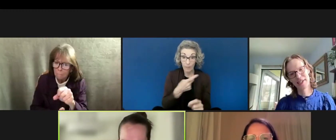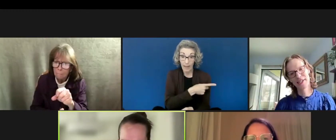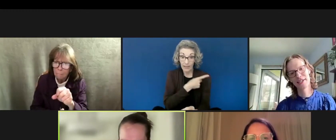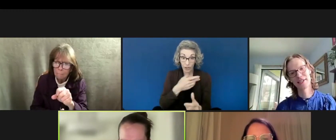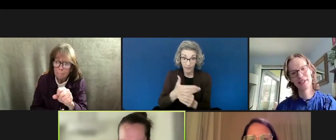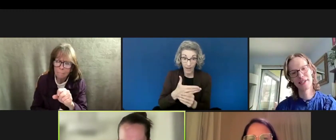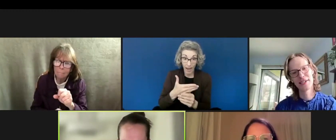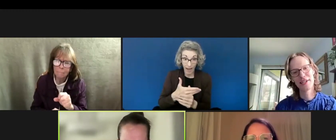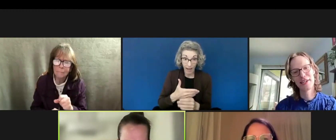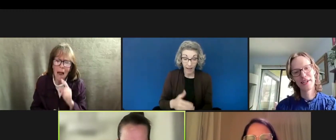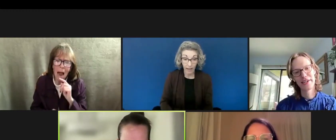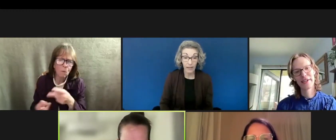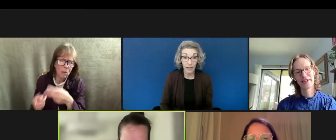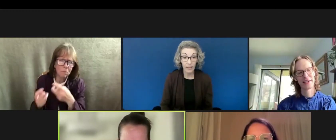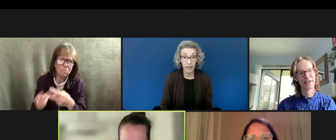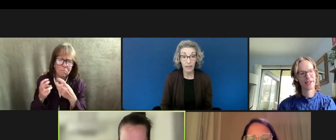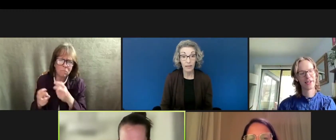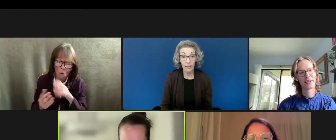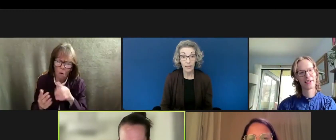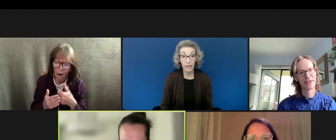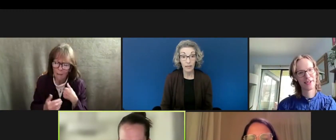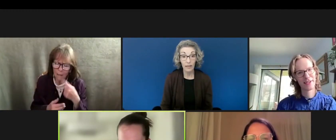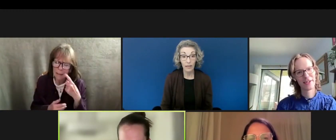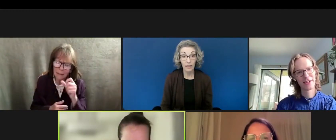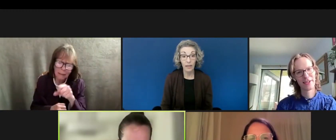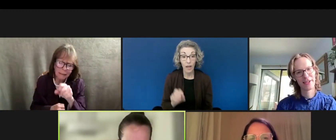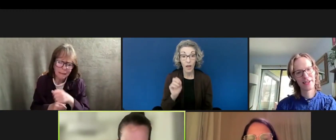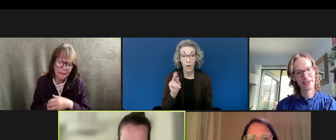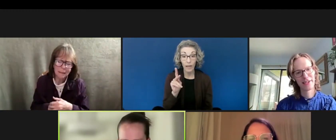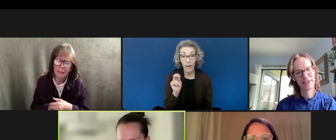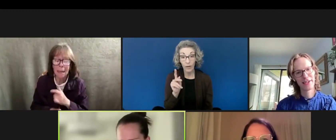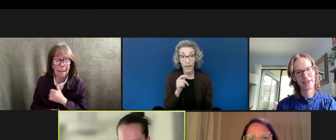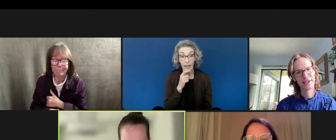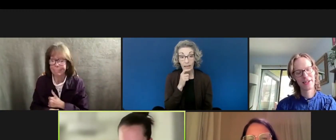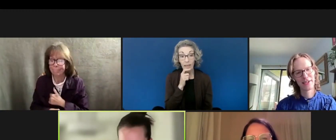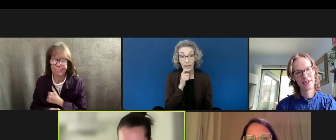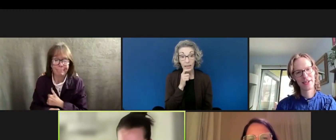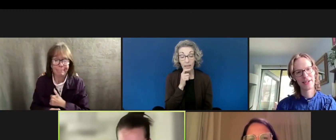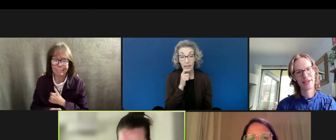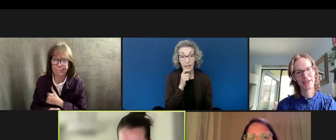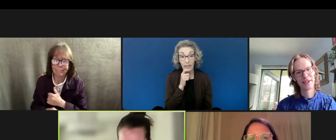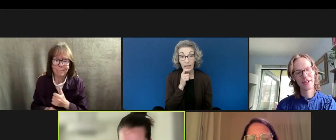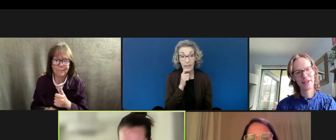I'll get it all, I think. Okay. Yeah, sorry, it's just yeah, taking an extra minute.